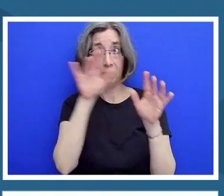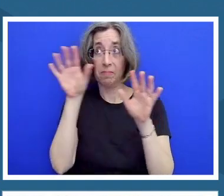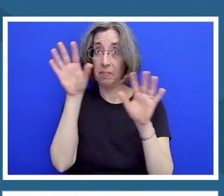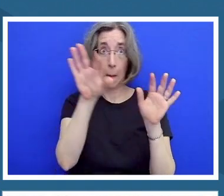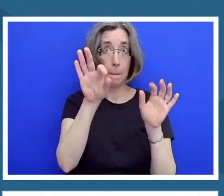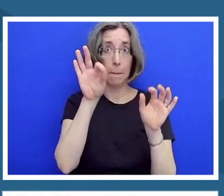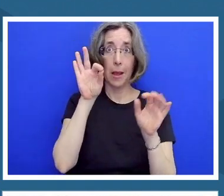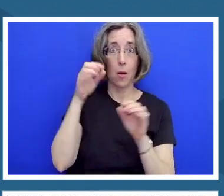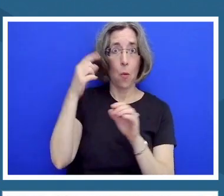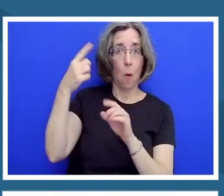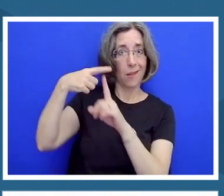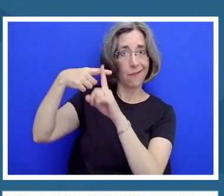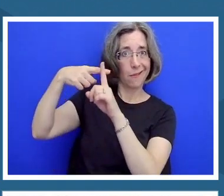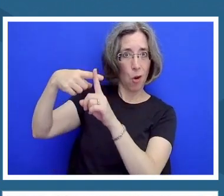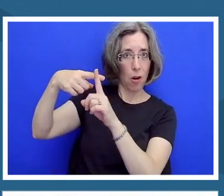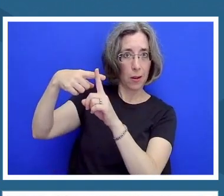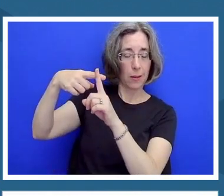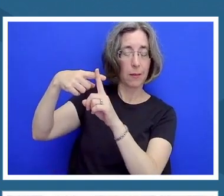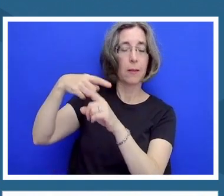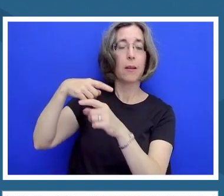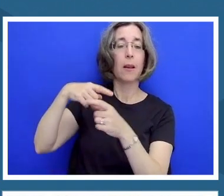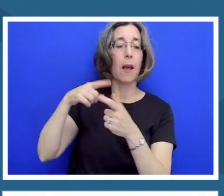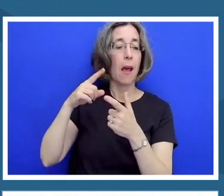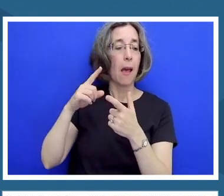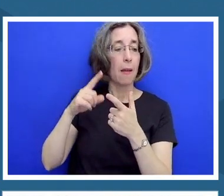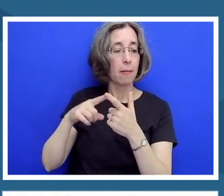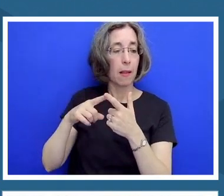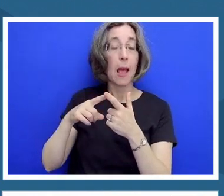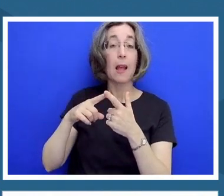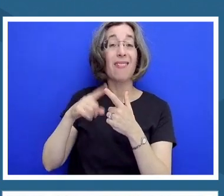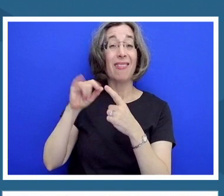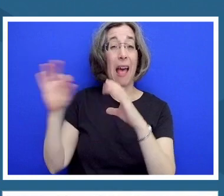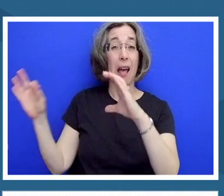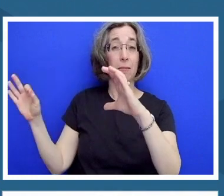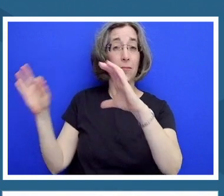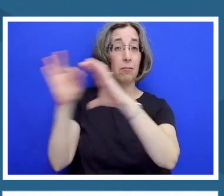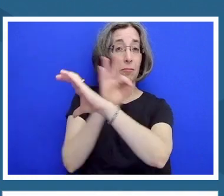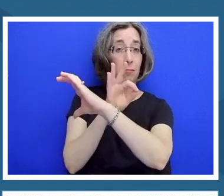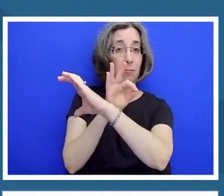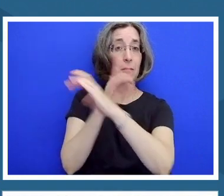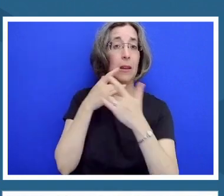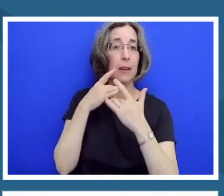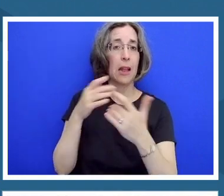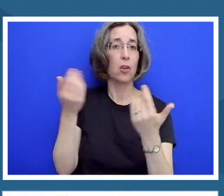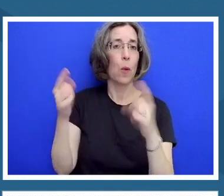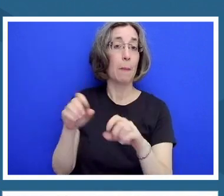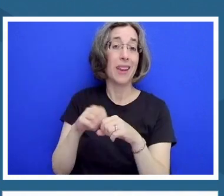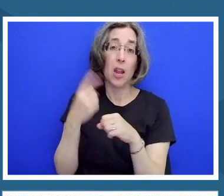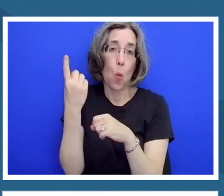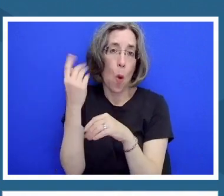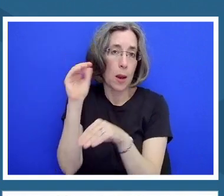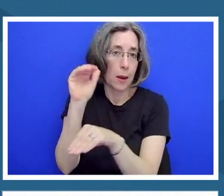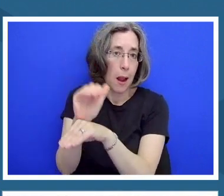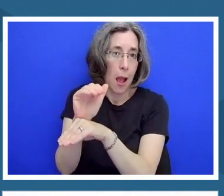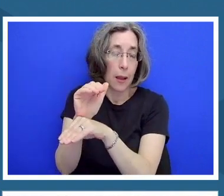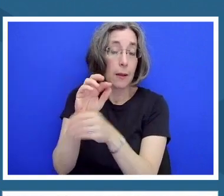typically these eclipses take place in a single night so your students can